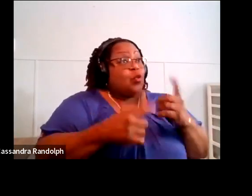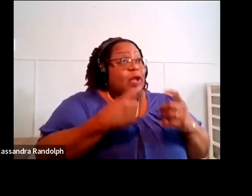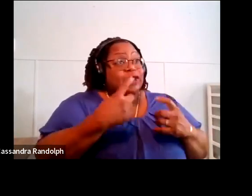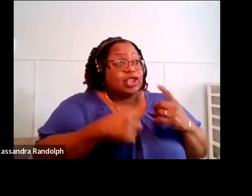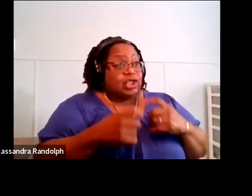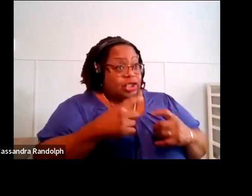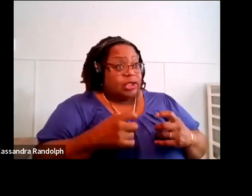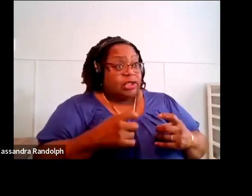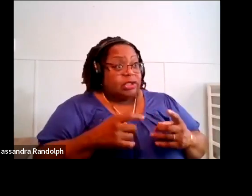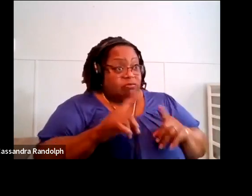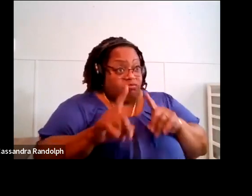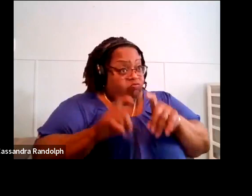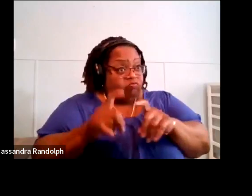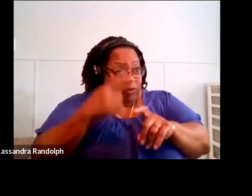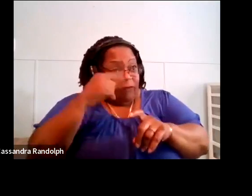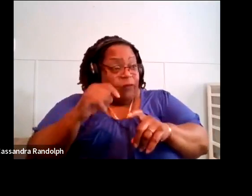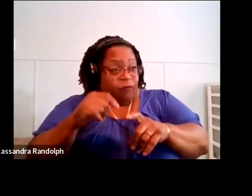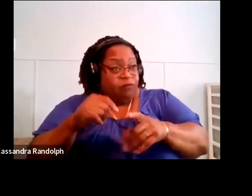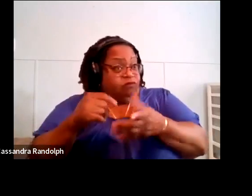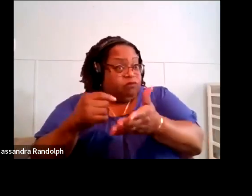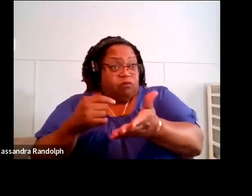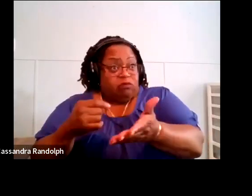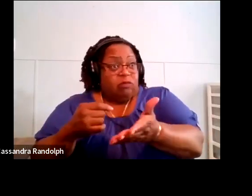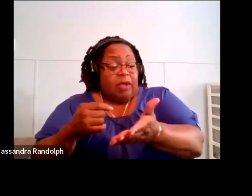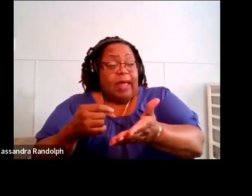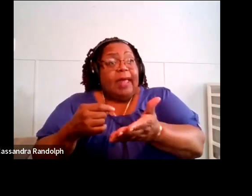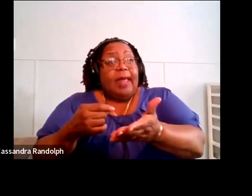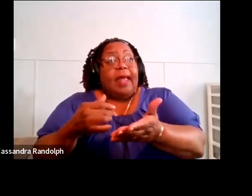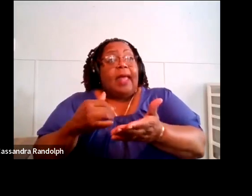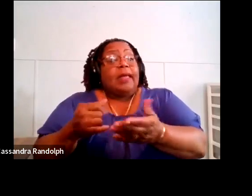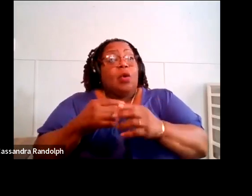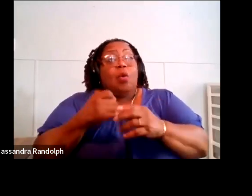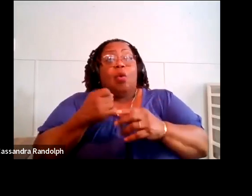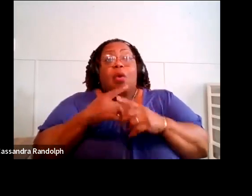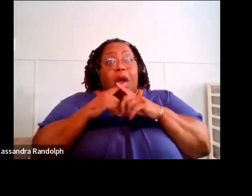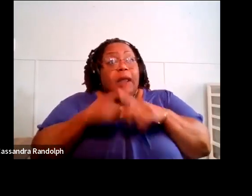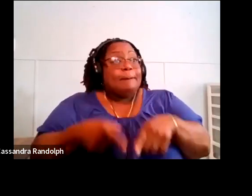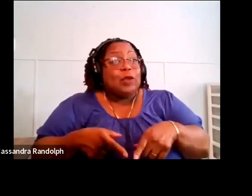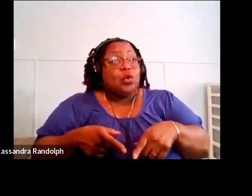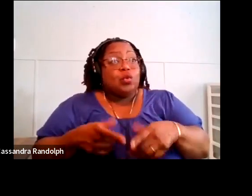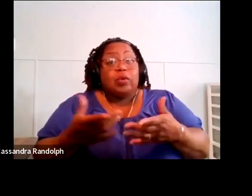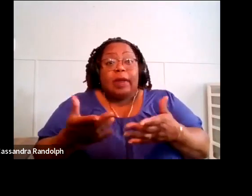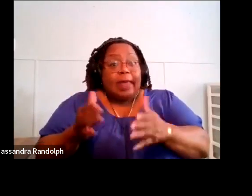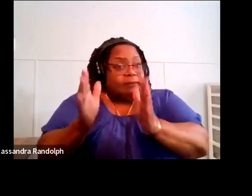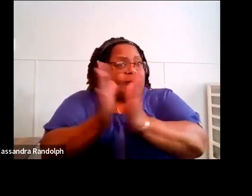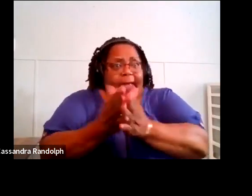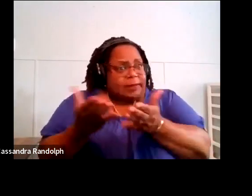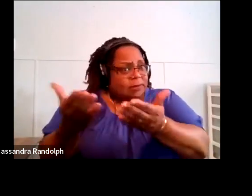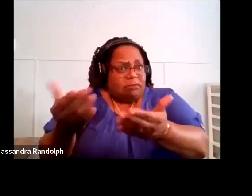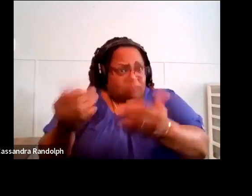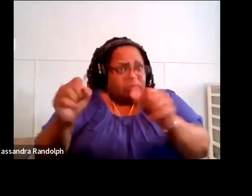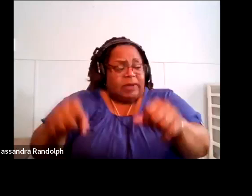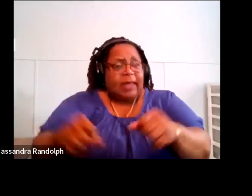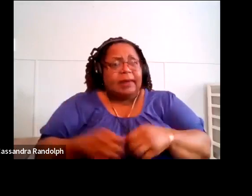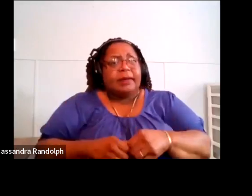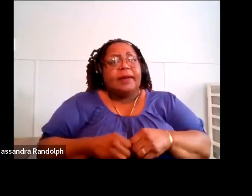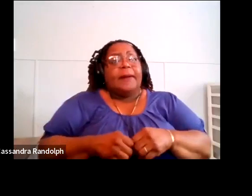well. » BRITTANY: Thank you so much. Thank you for taking time out